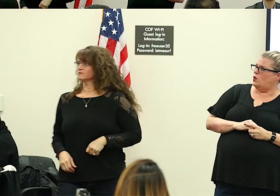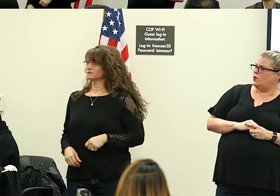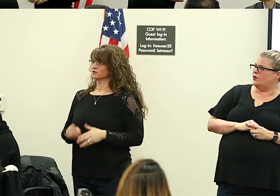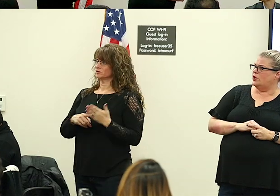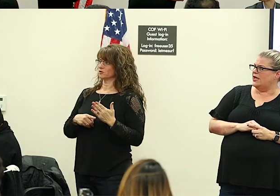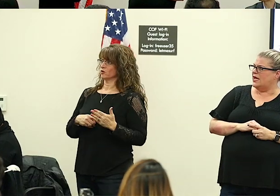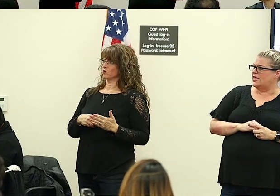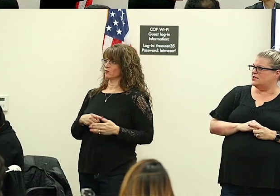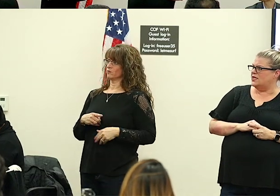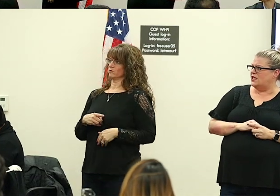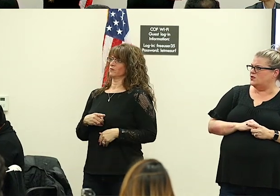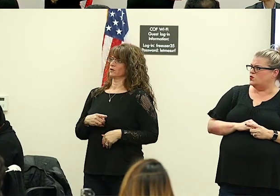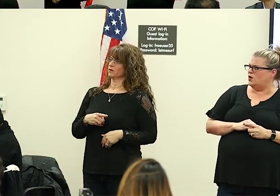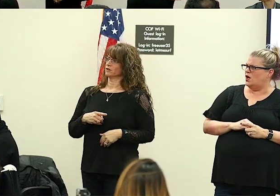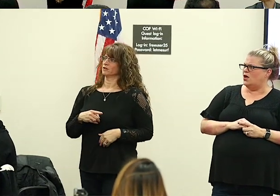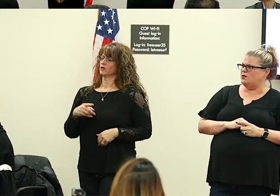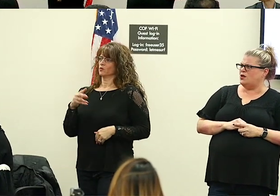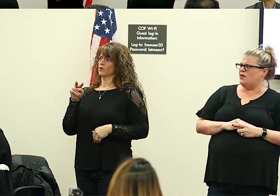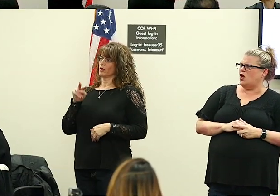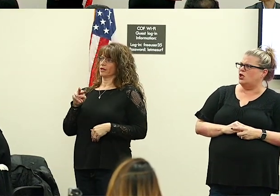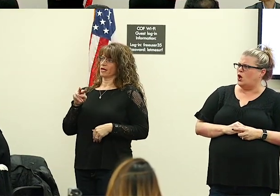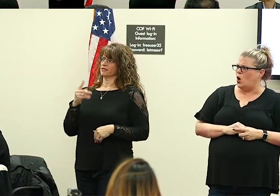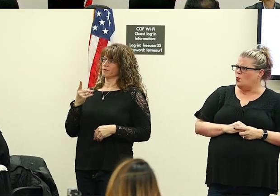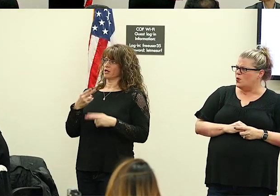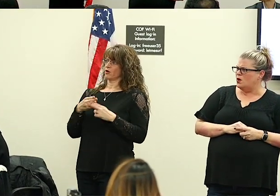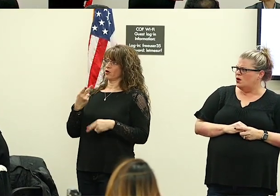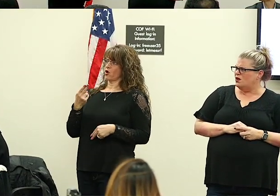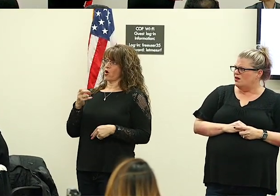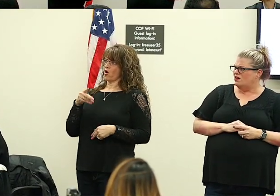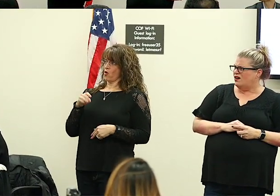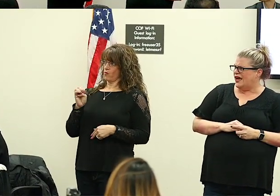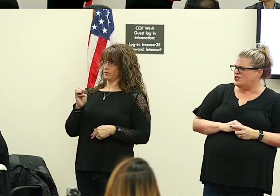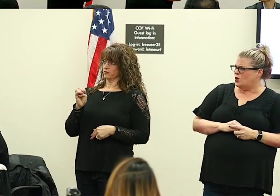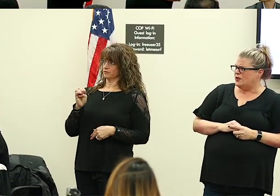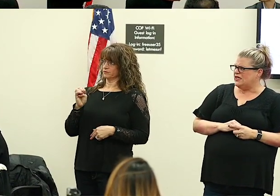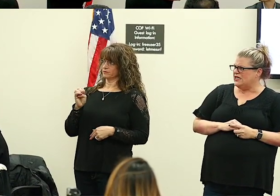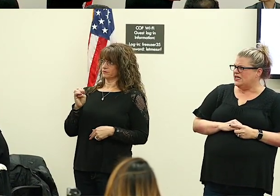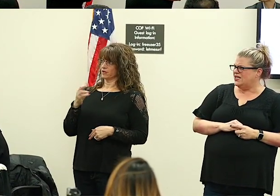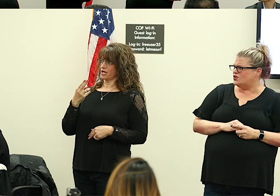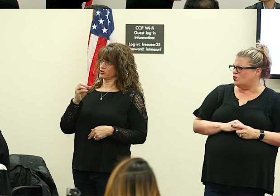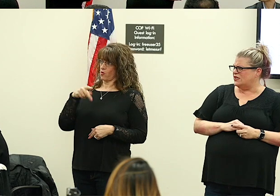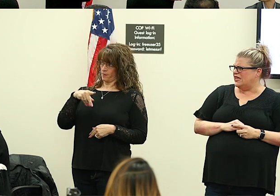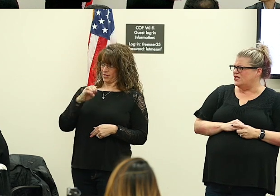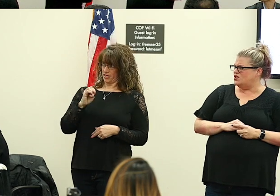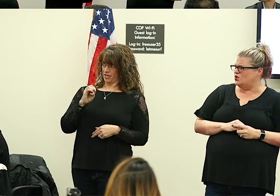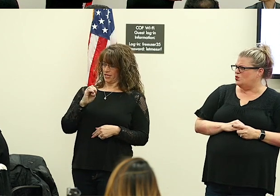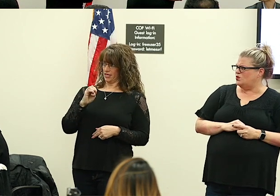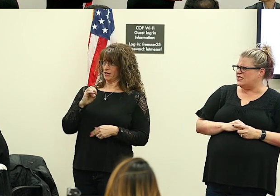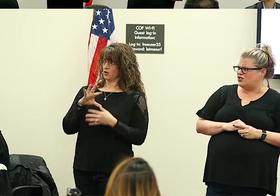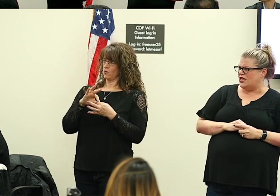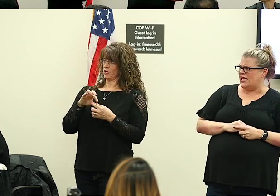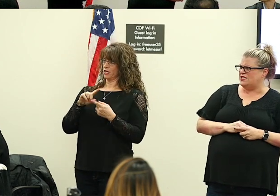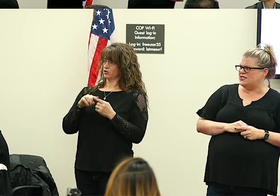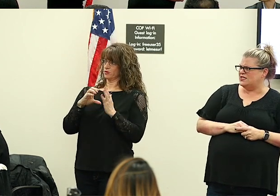[Attendee Through Translator] So what we were looking at says something called HOPE, H-O-P-E, and it's related to section eight.